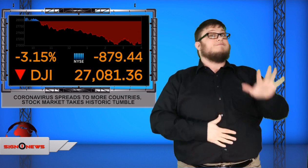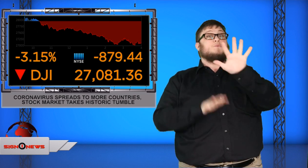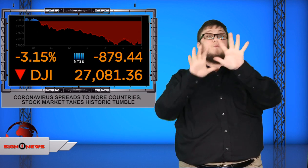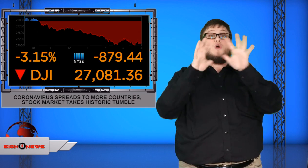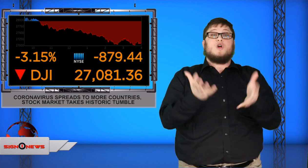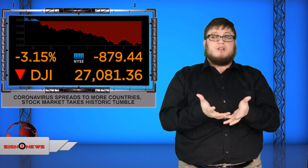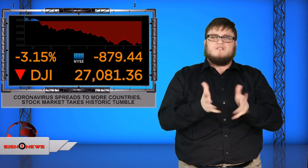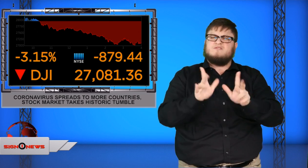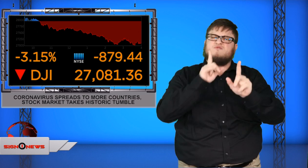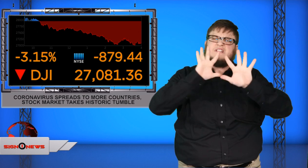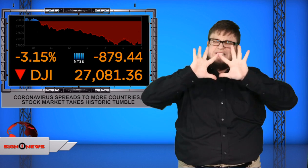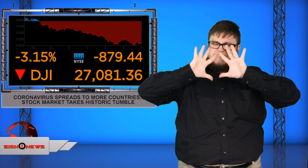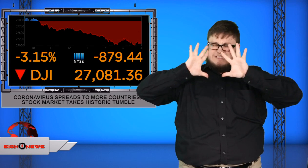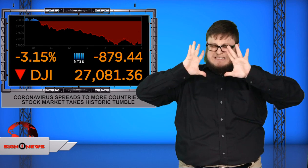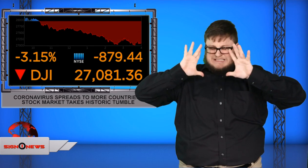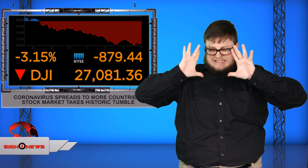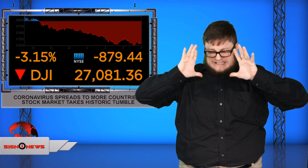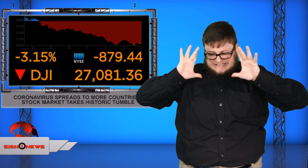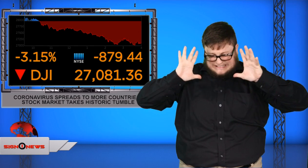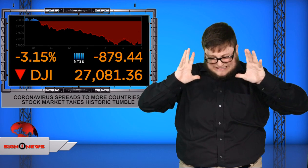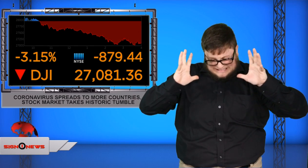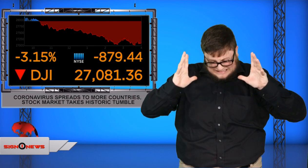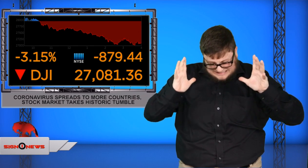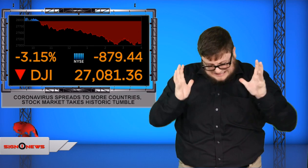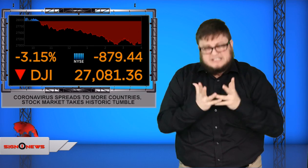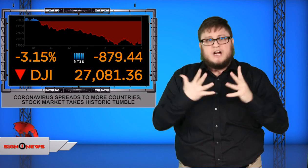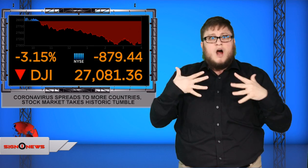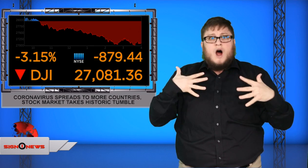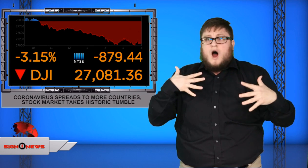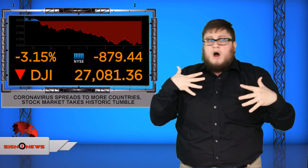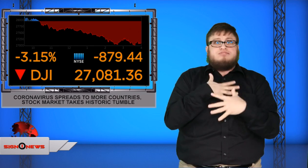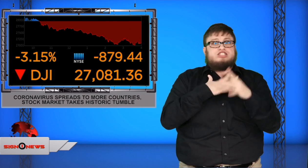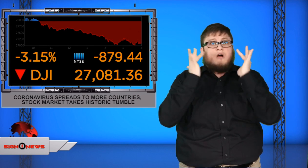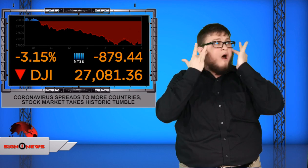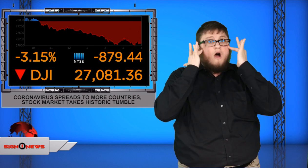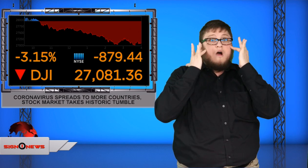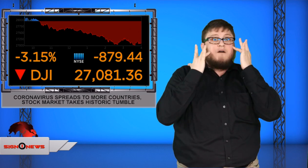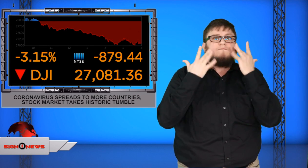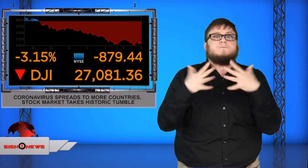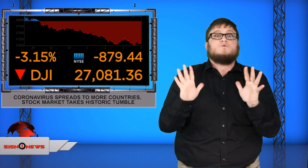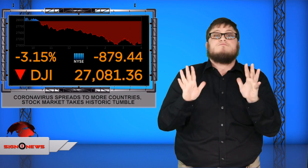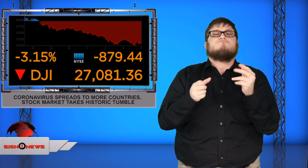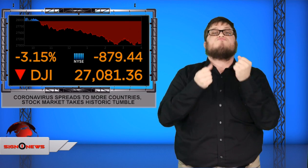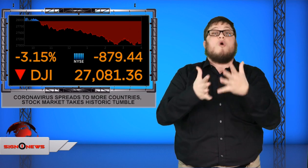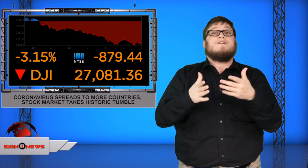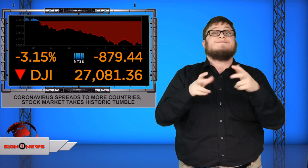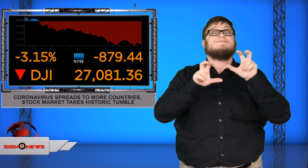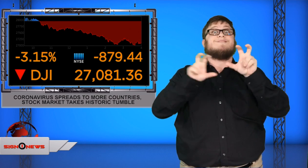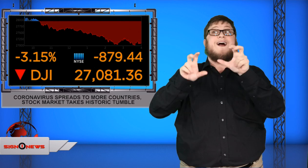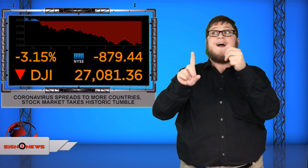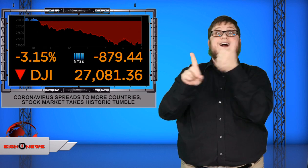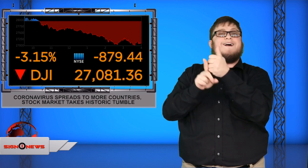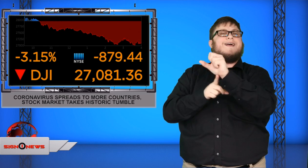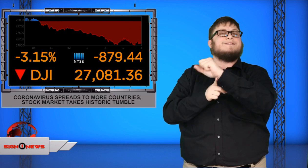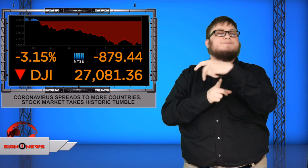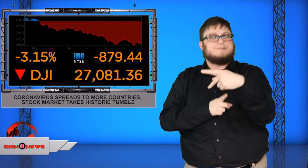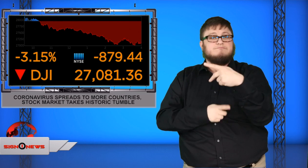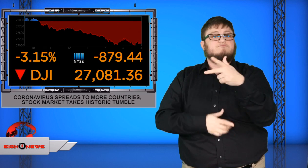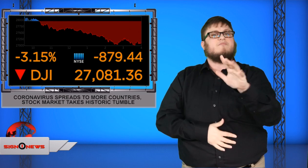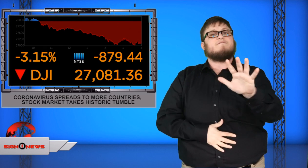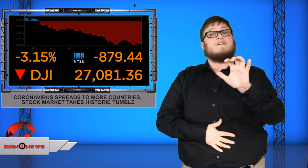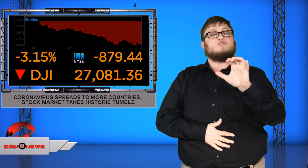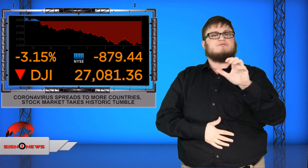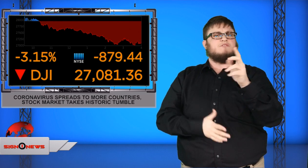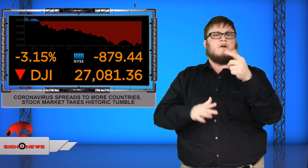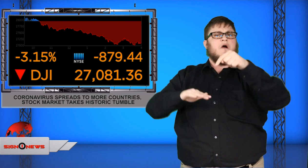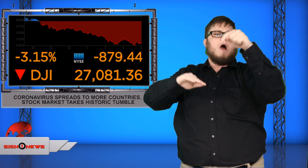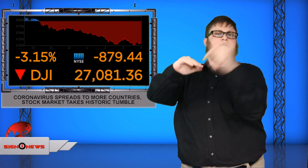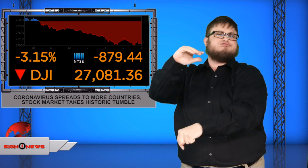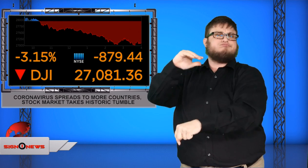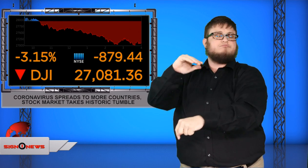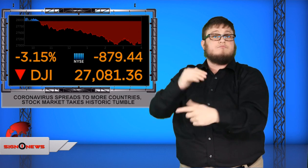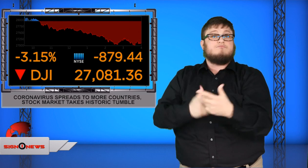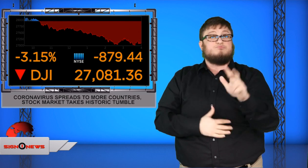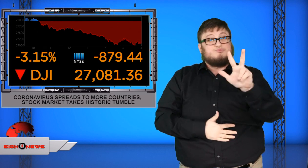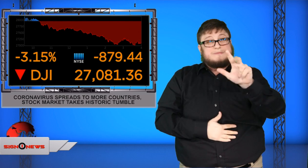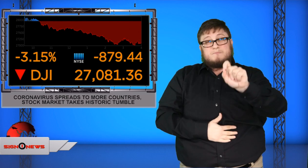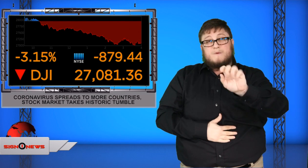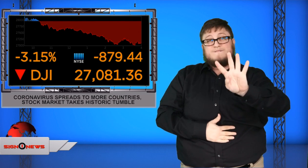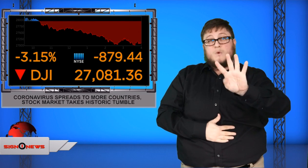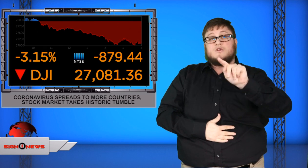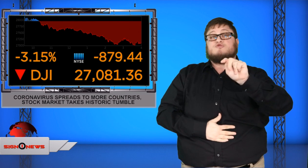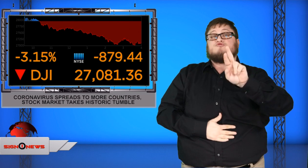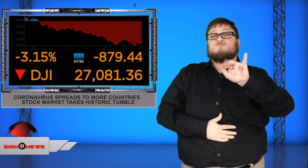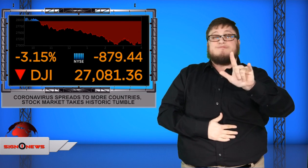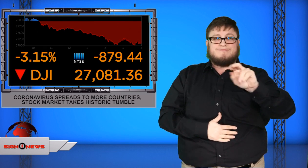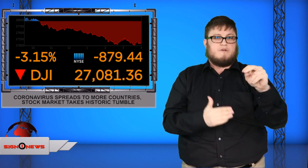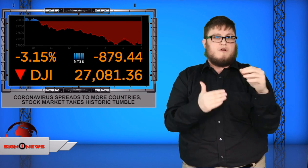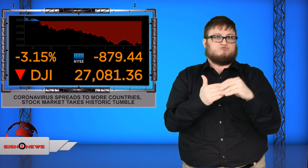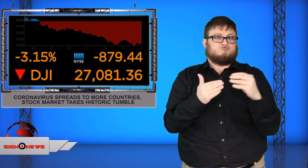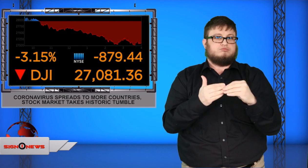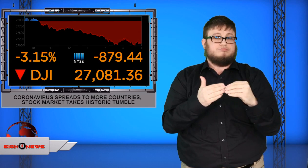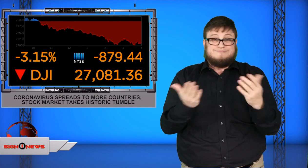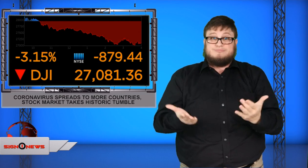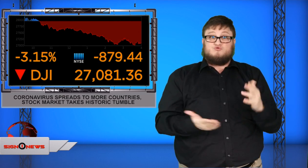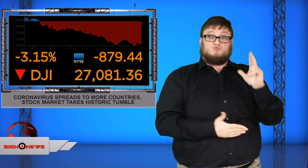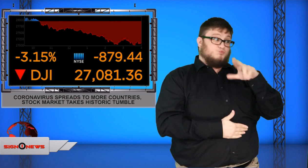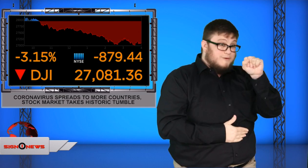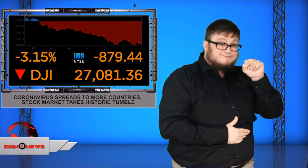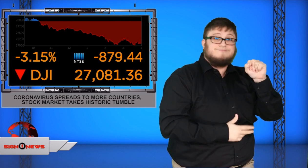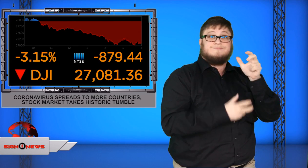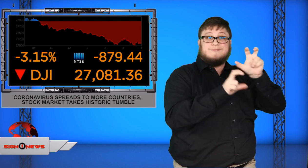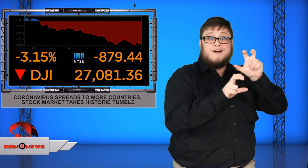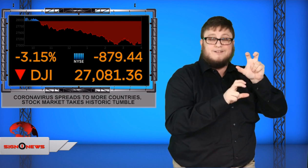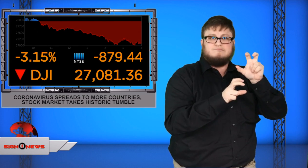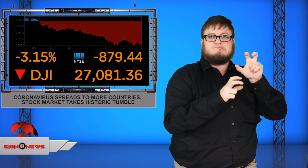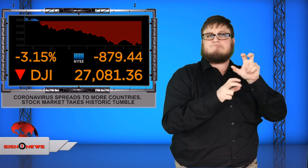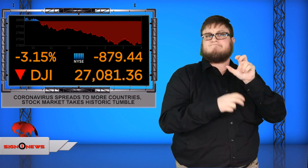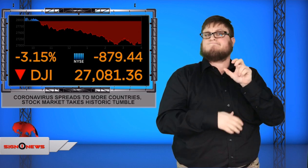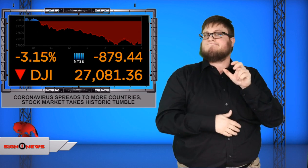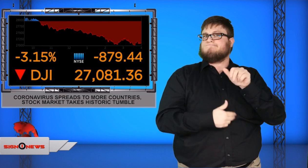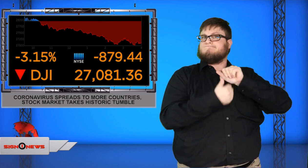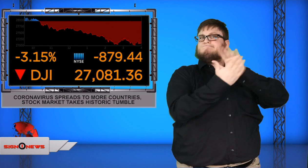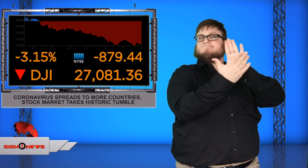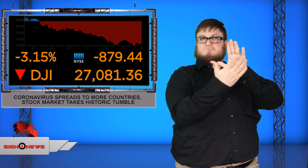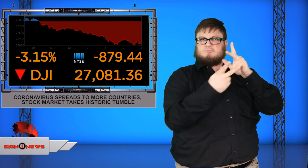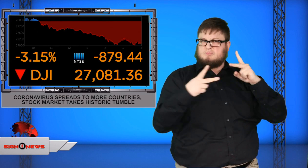Pandemic fears wiped out $3.4 trillion from the S&P 500 and US stocks are on pace for